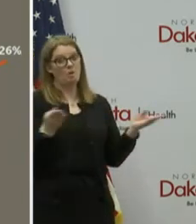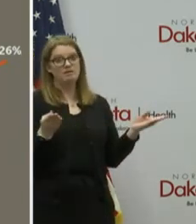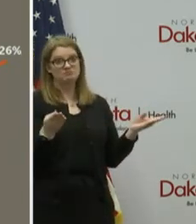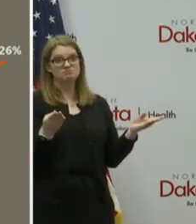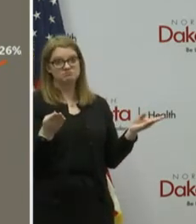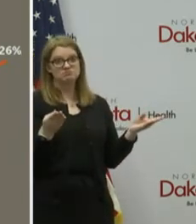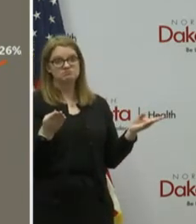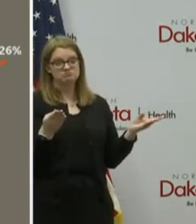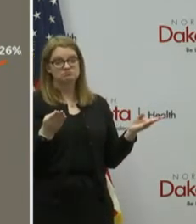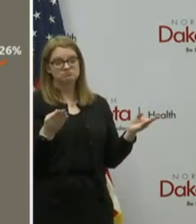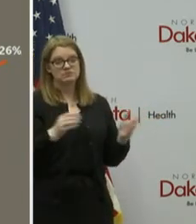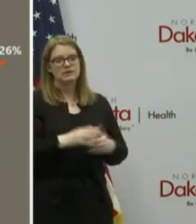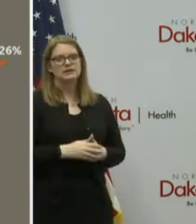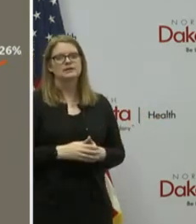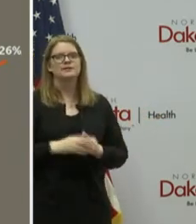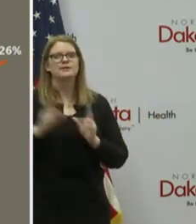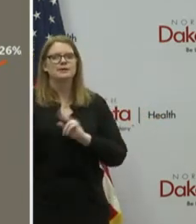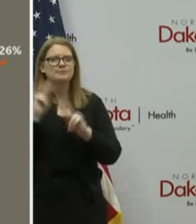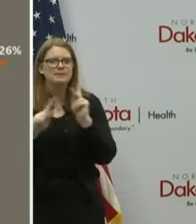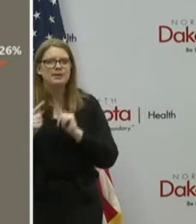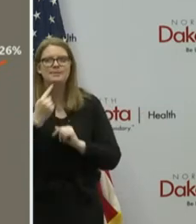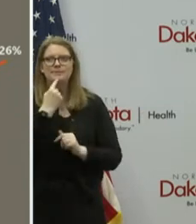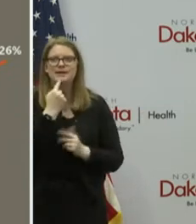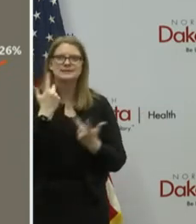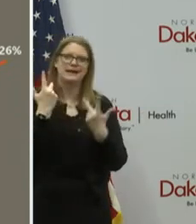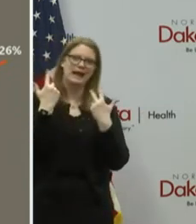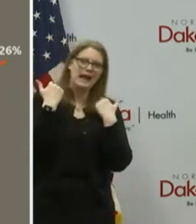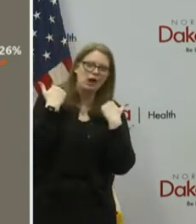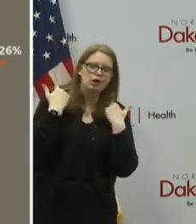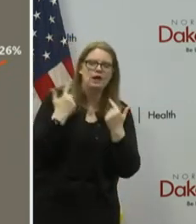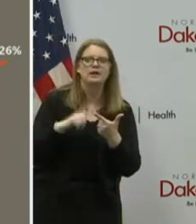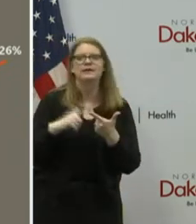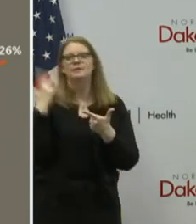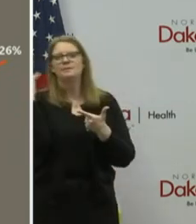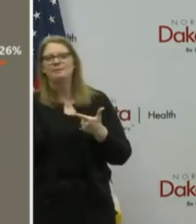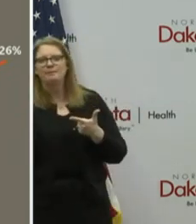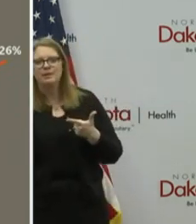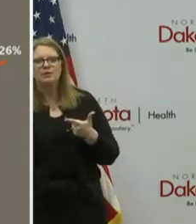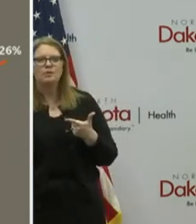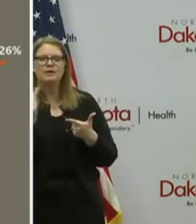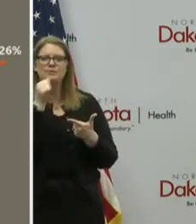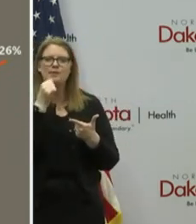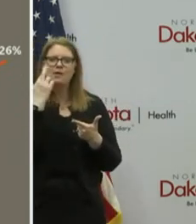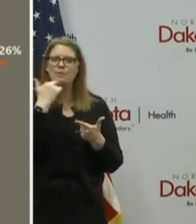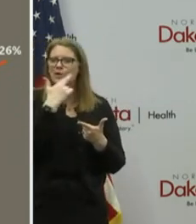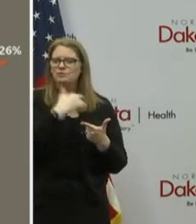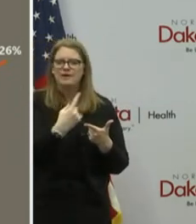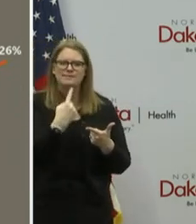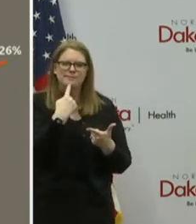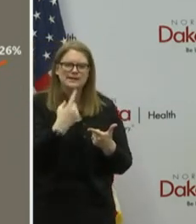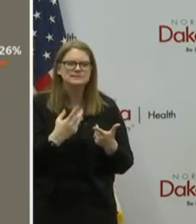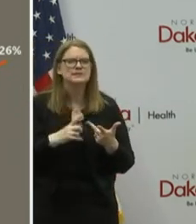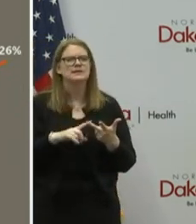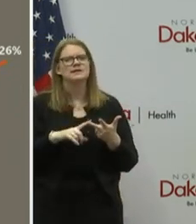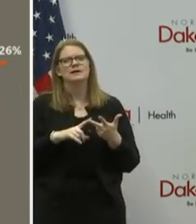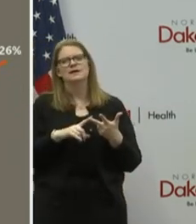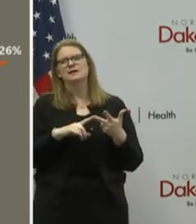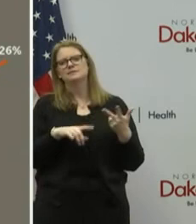BISMARCK THAT INDICATED THAT 81% OF THE BUSINESSES HERE WERE OPEN. WE KNOW THAT PEOPLE MISSED GETTING A HAIR CUT, MISS GOING